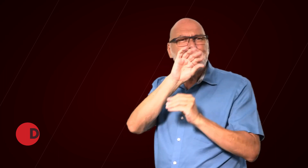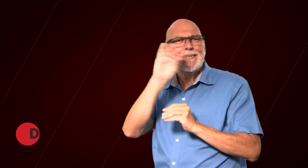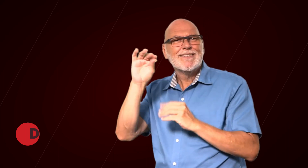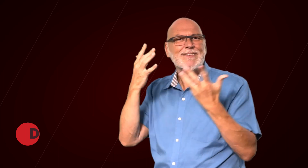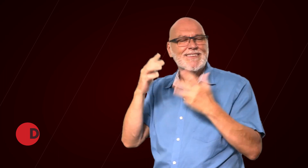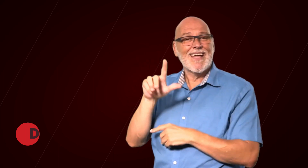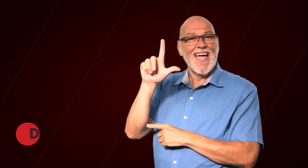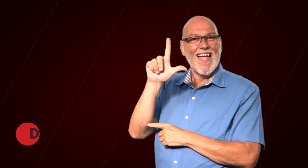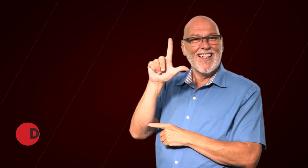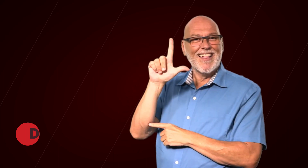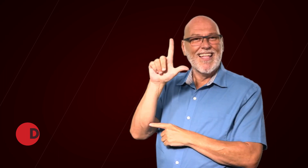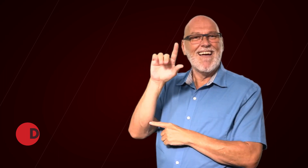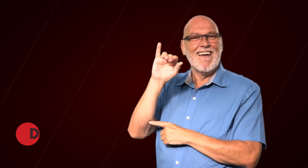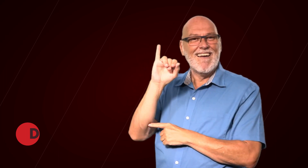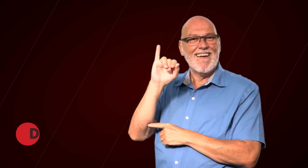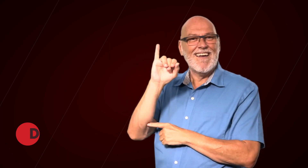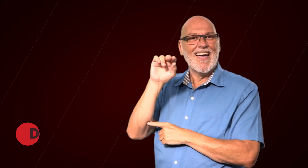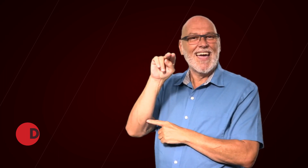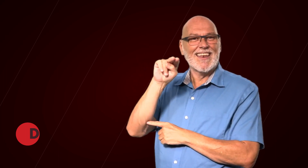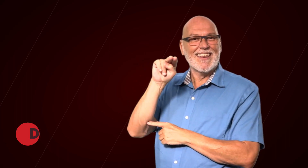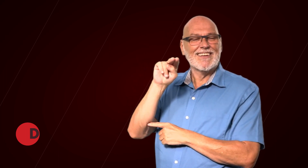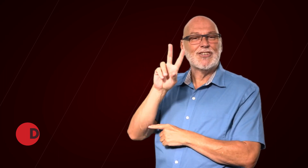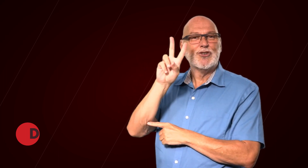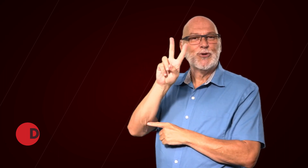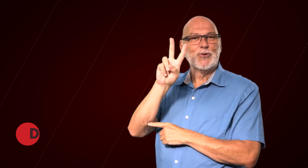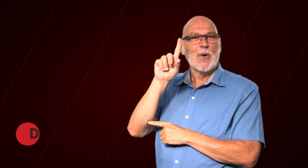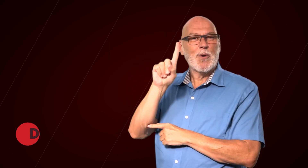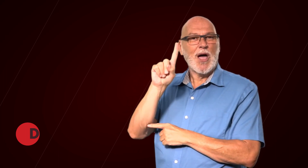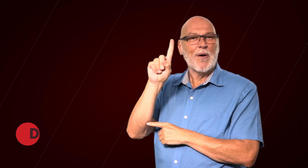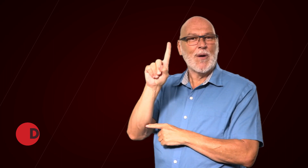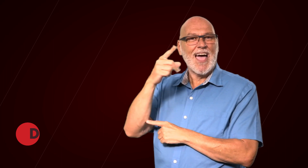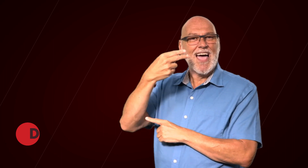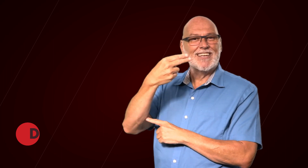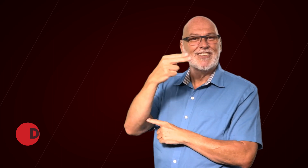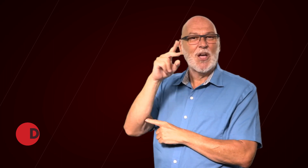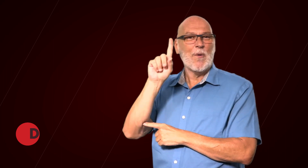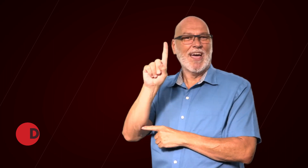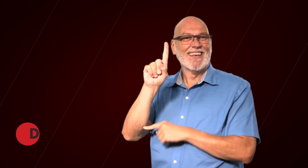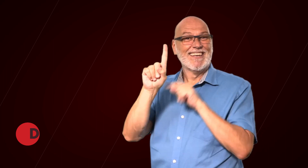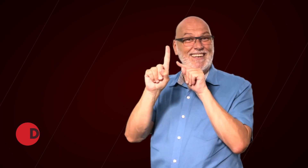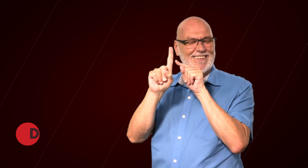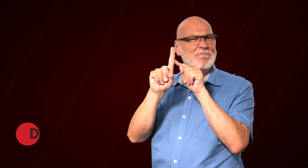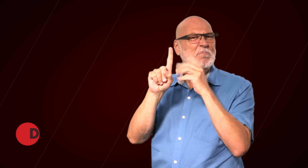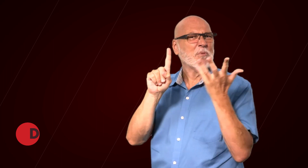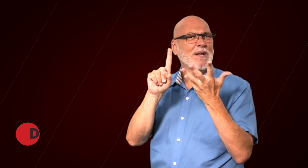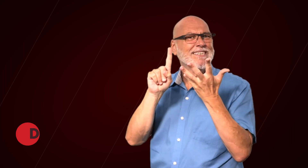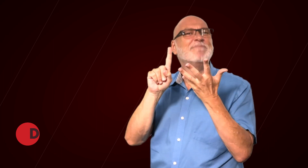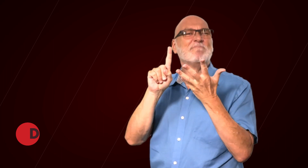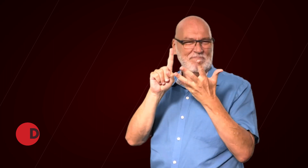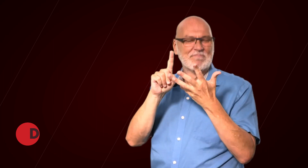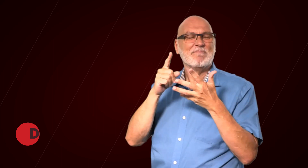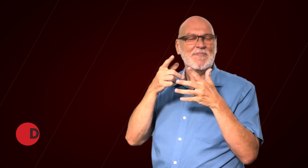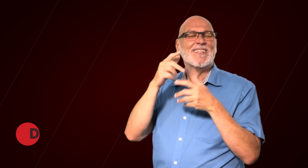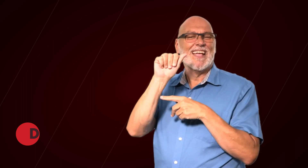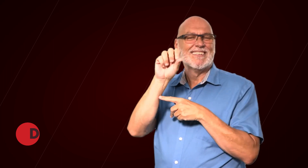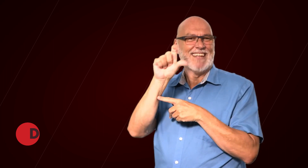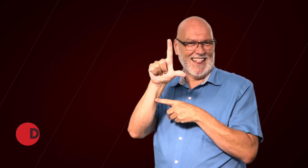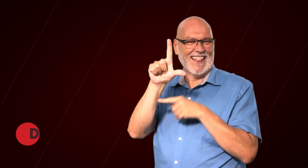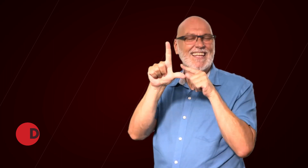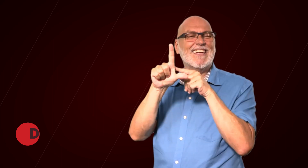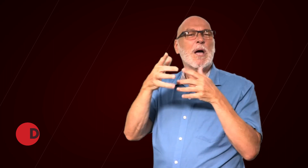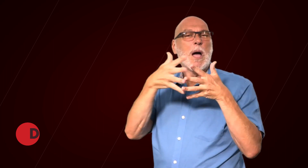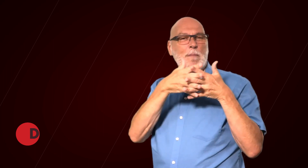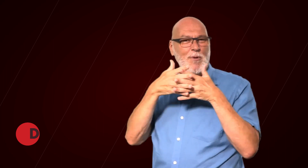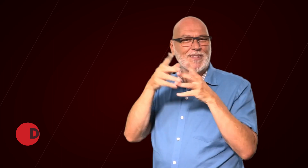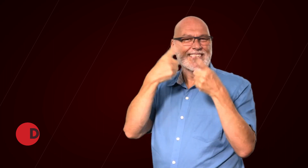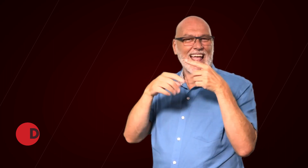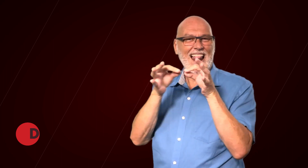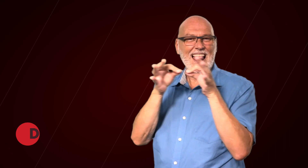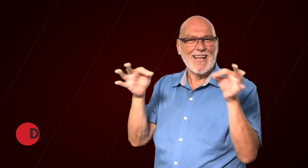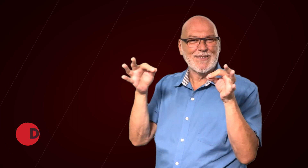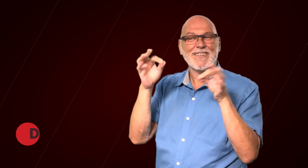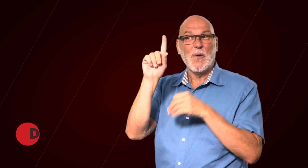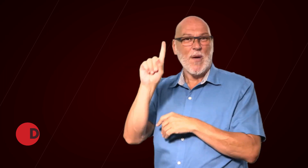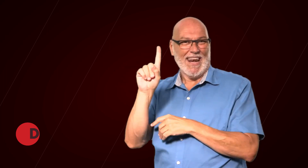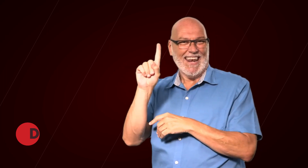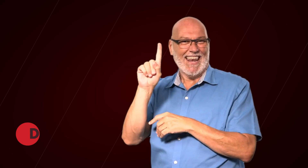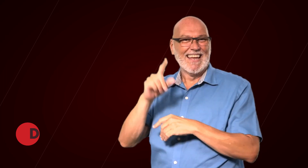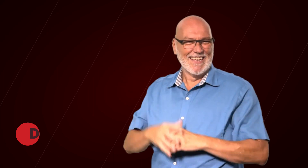American Sign Language 1,